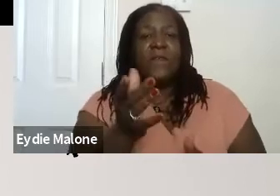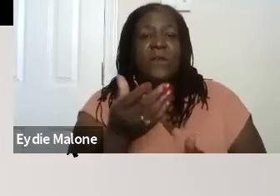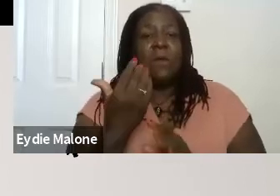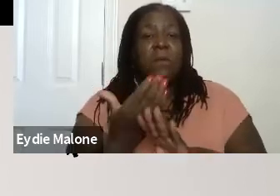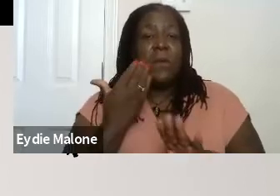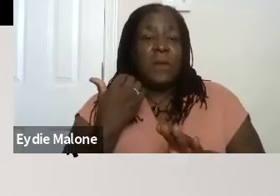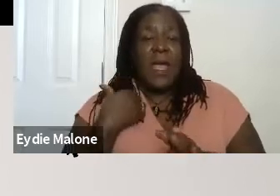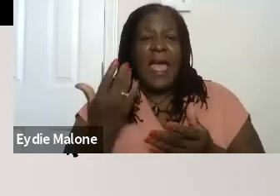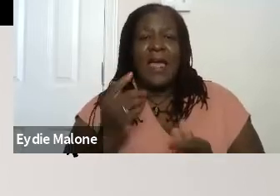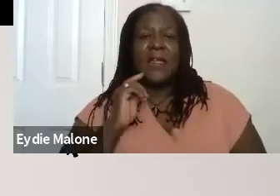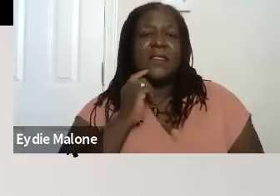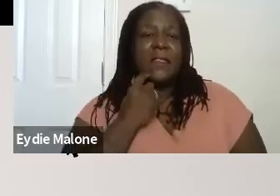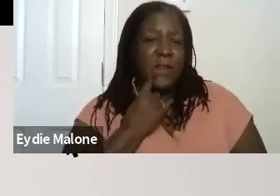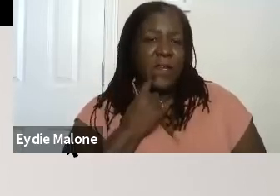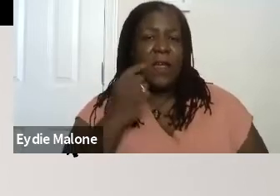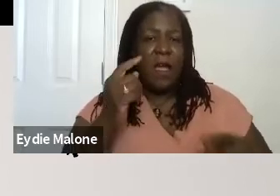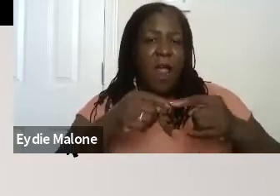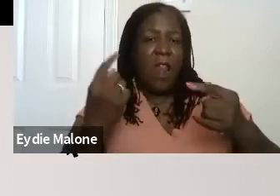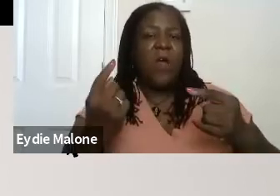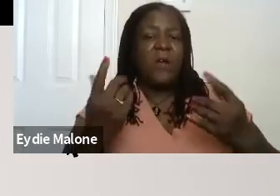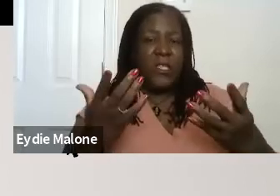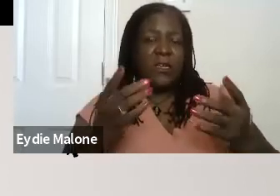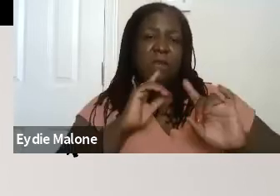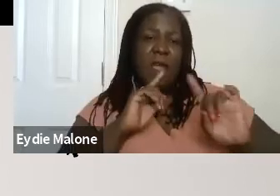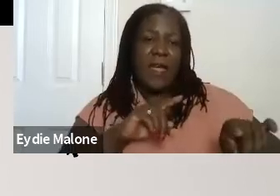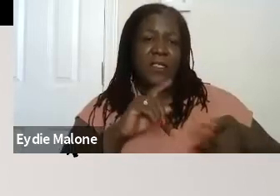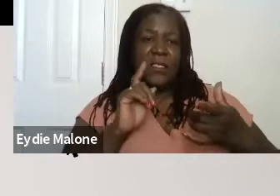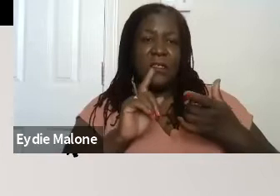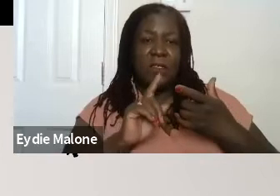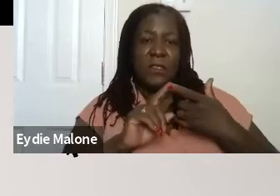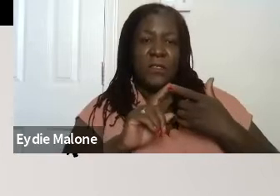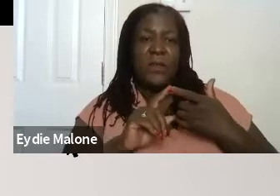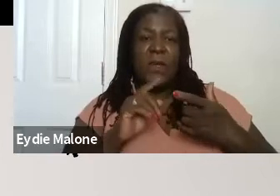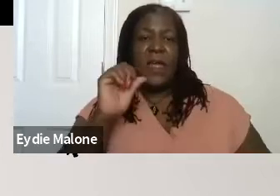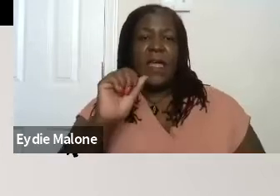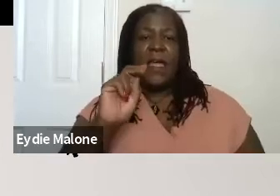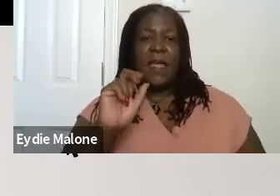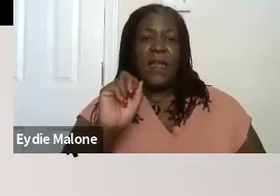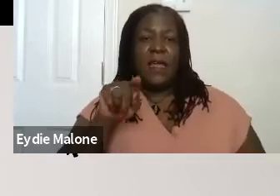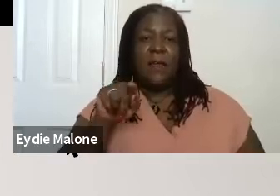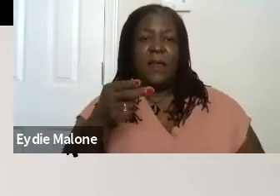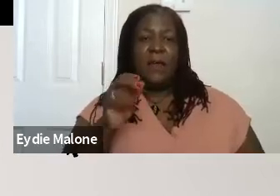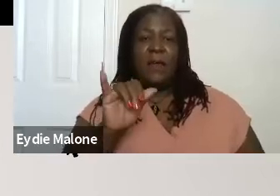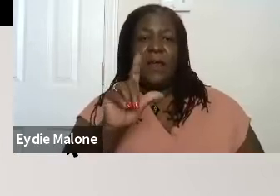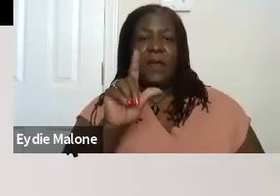severe allergic reaction or something we would call anaphylaxis from a messenger RNA vaccine,